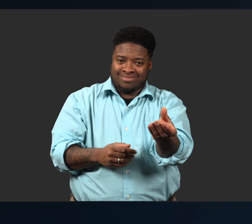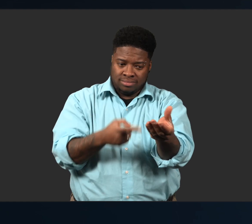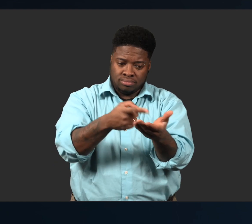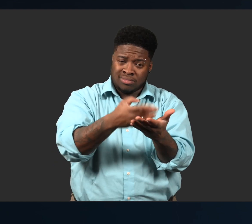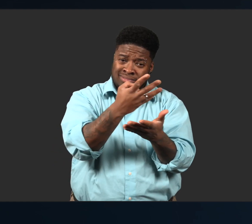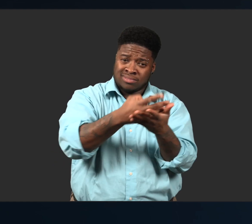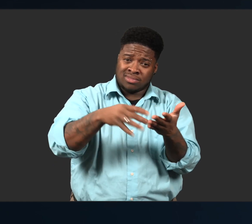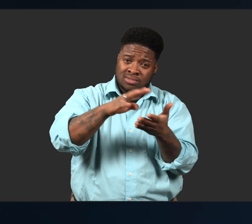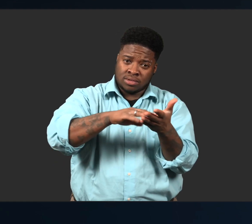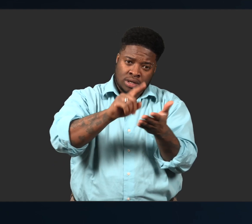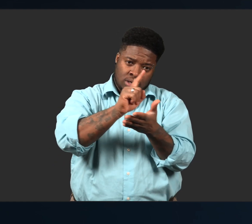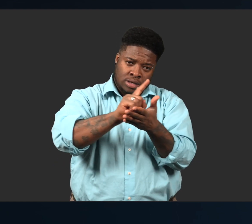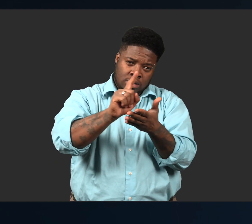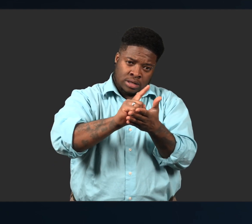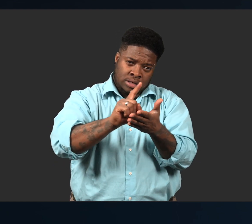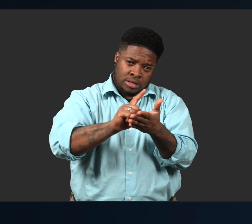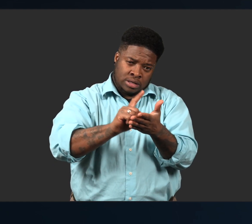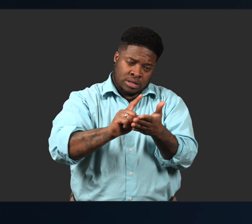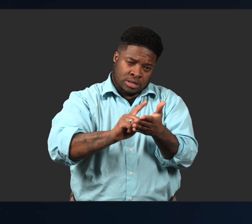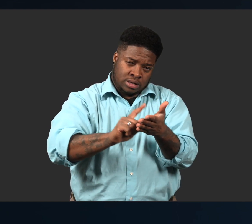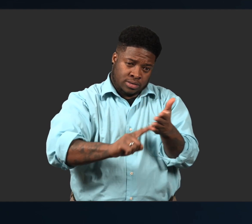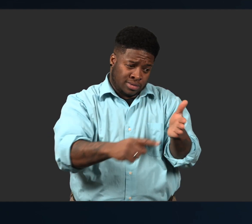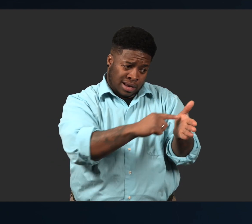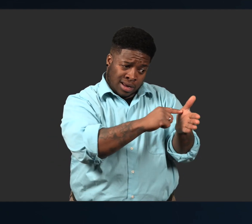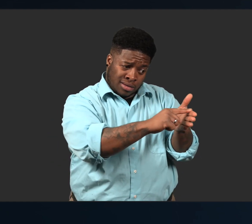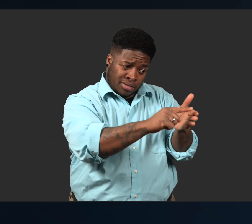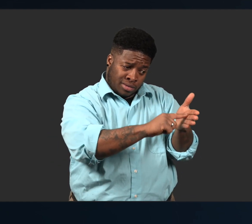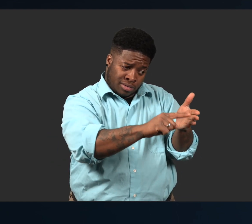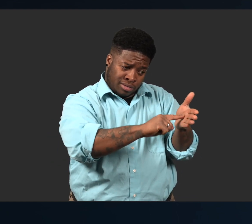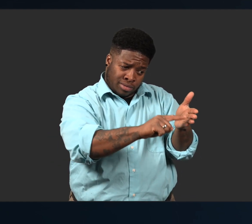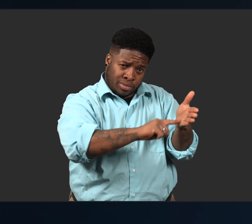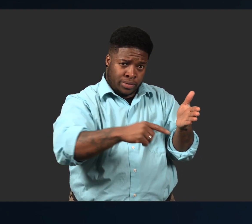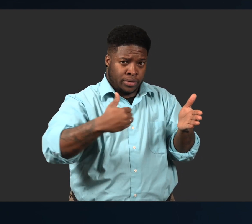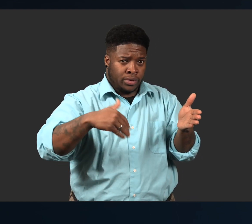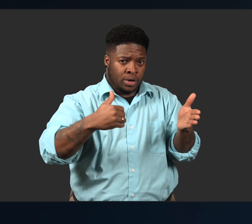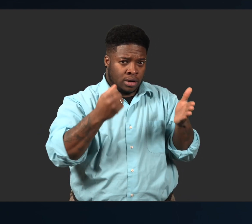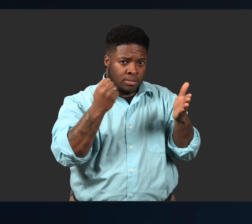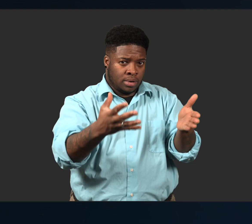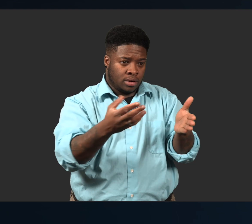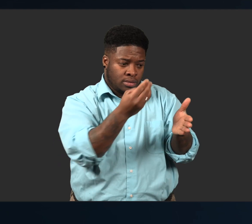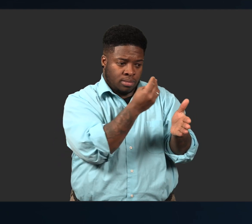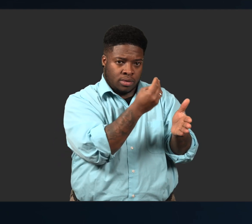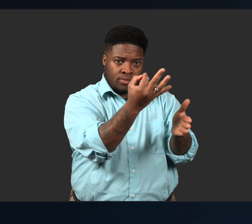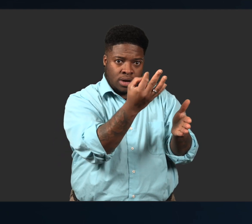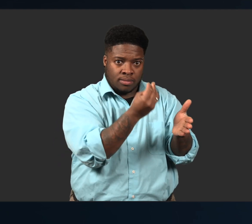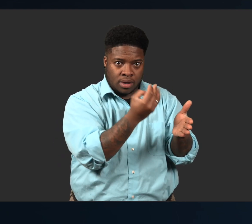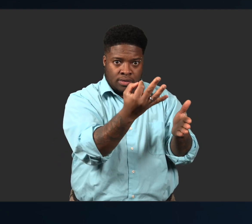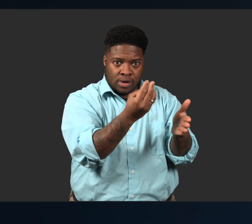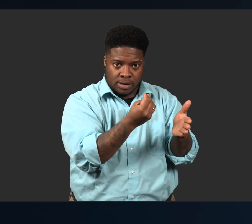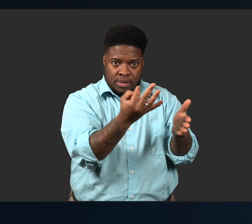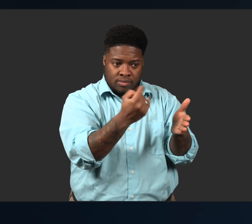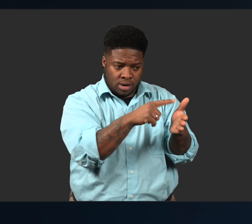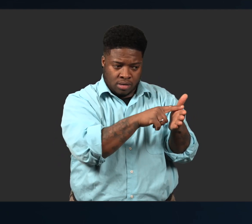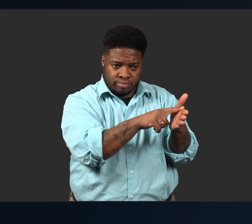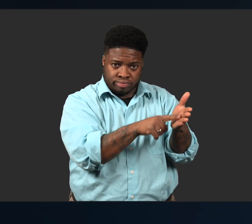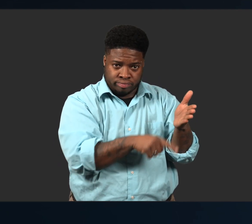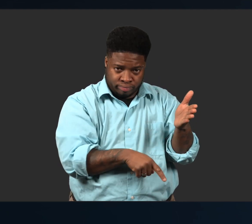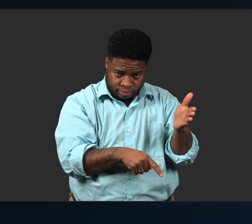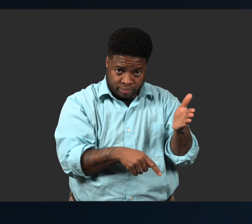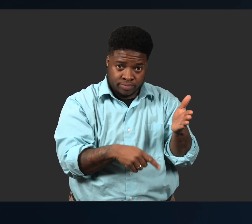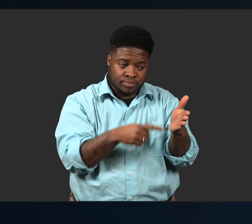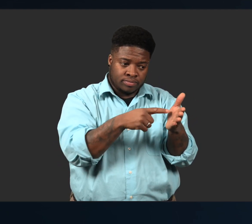containing the program schedule, week by week. It will detail what's happening day by day, Monday to Friday.